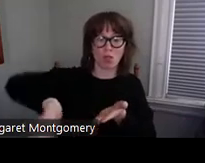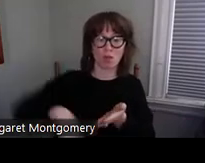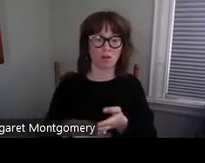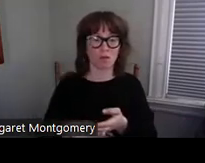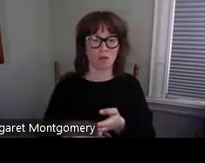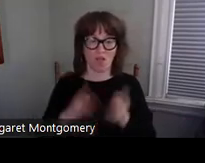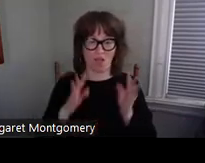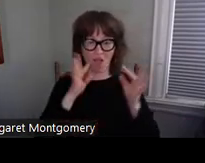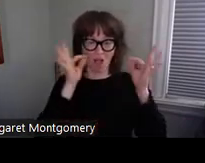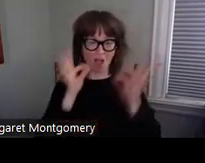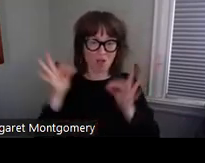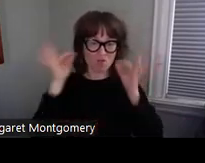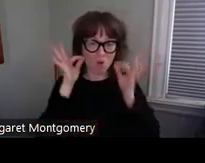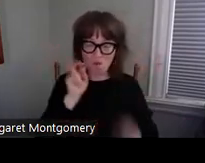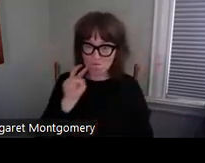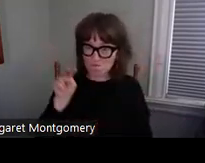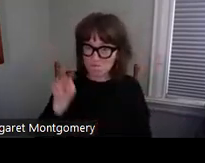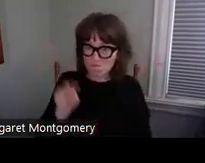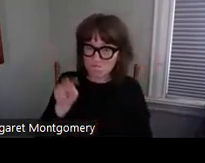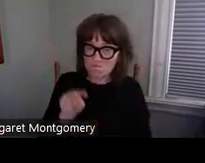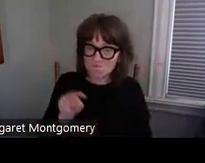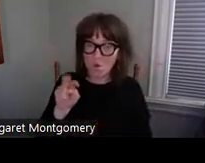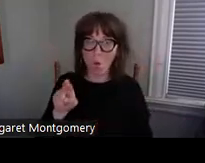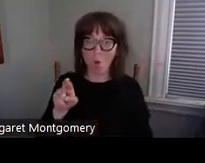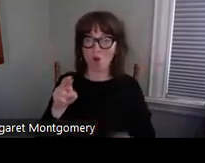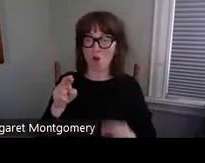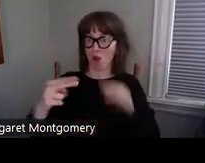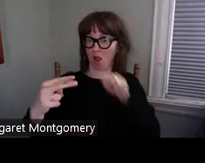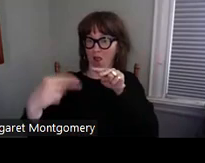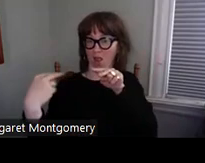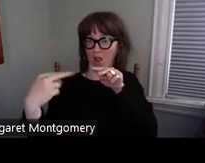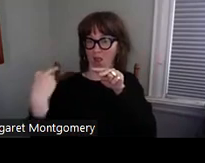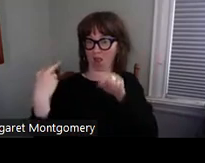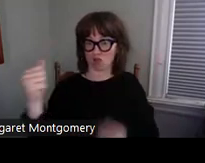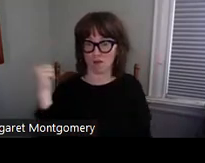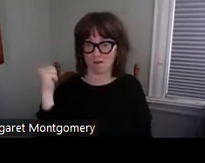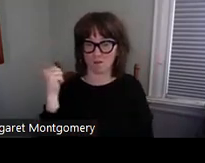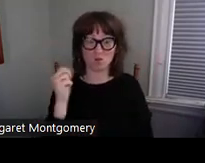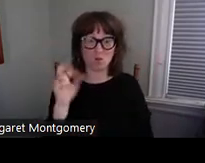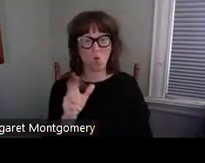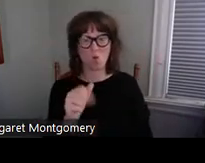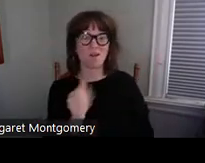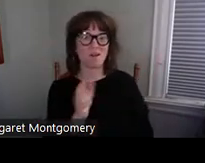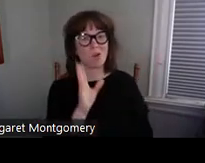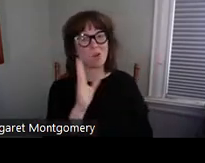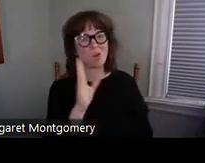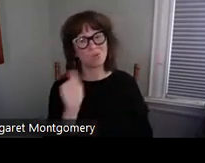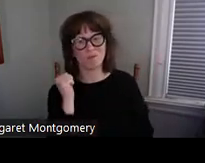or a refusal to make eye contact along with refusing to speak someone or acknowledge their presence. 12:42:58 Sometimes called the silent treatment,